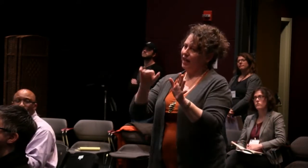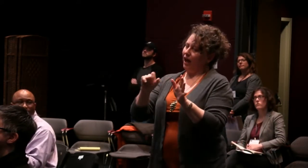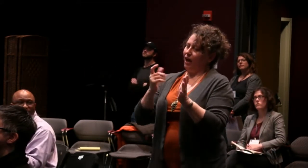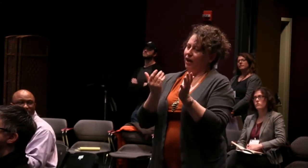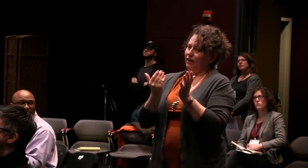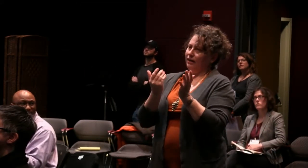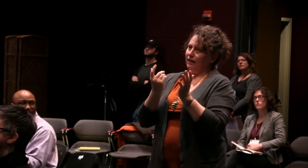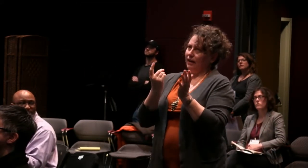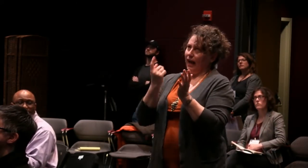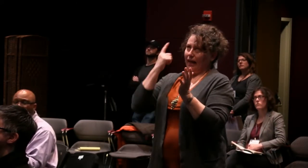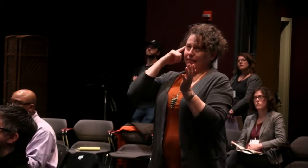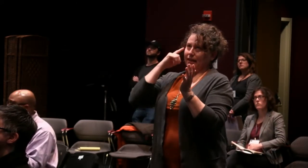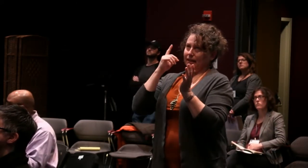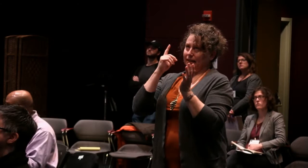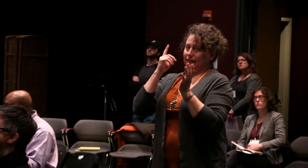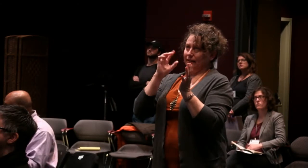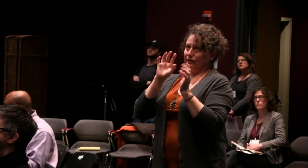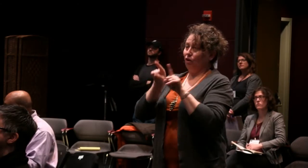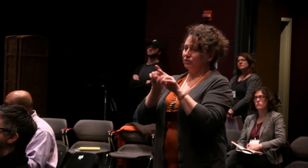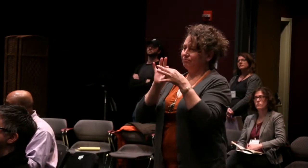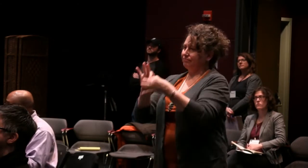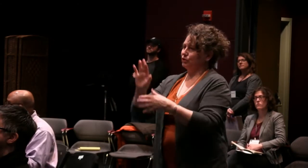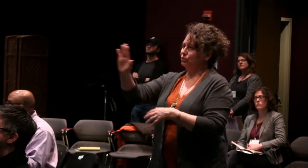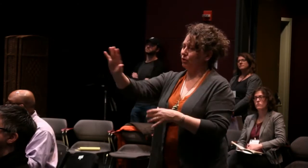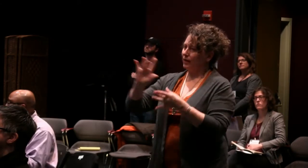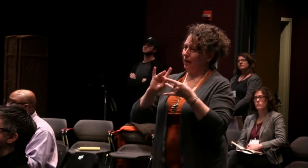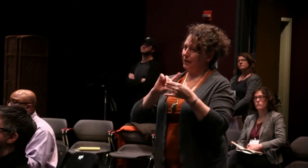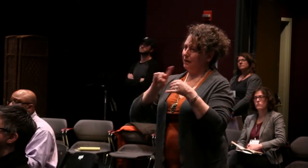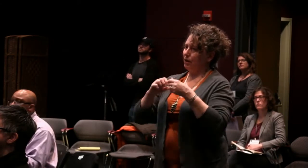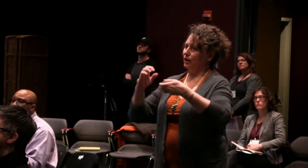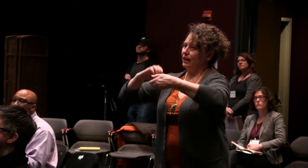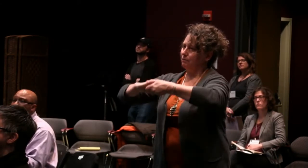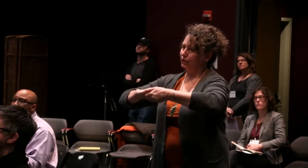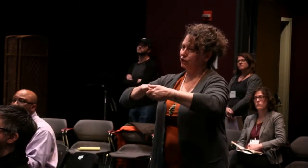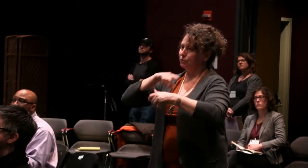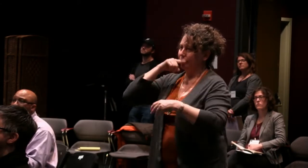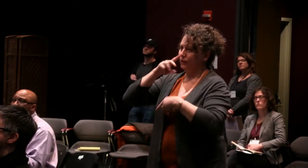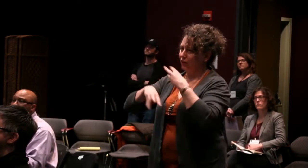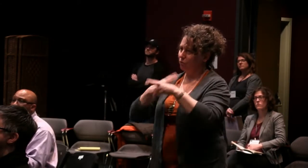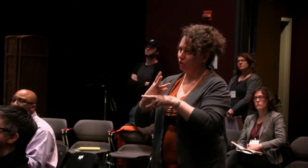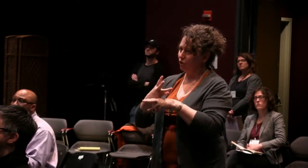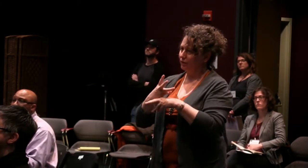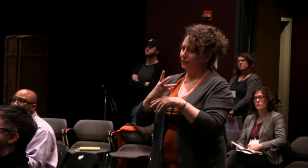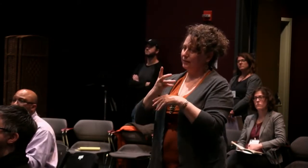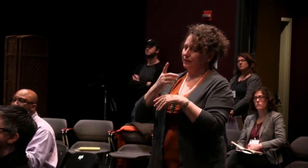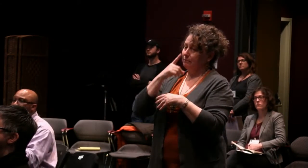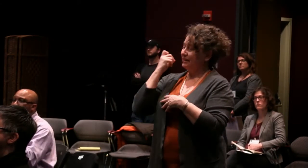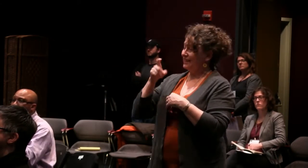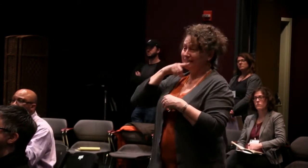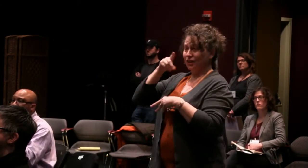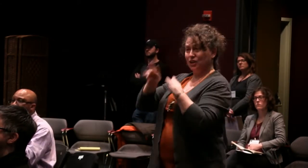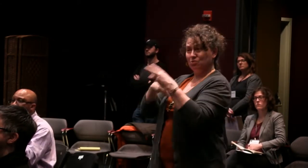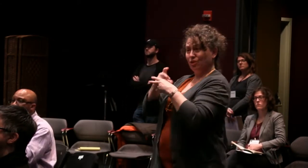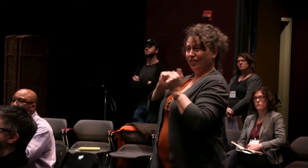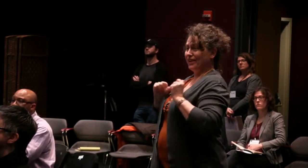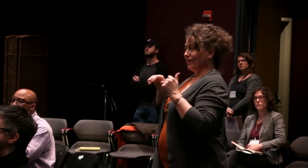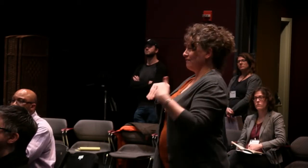and how they are diversion but also how they're connected to your comment about collaboration with those folks who are hearing.